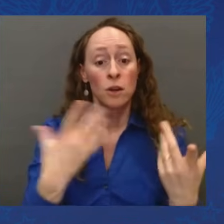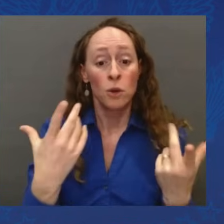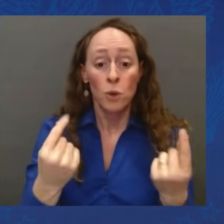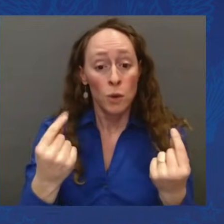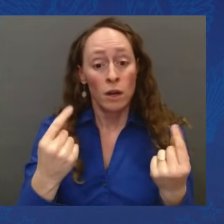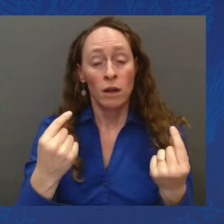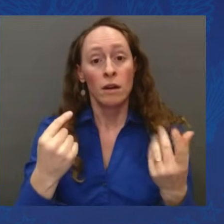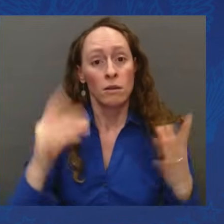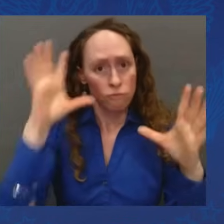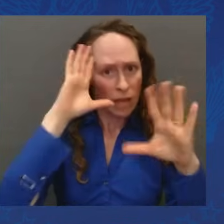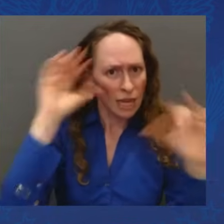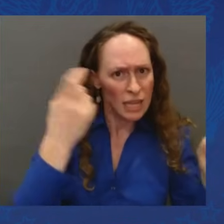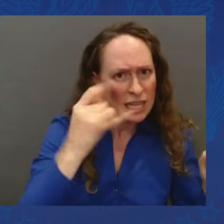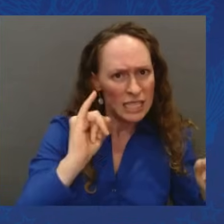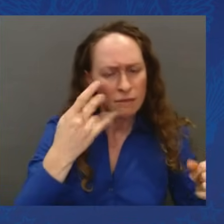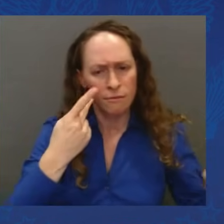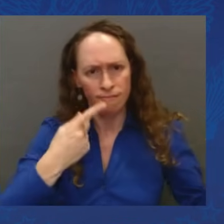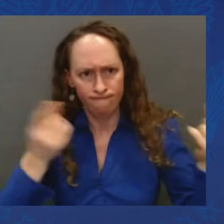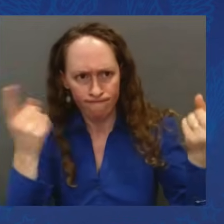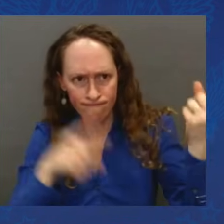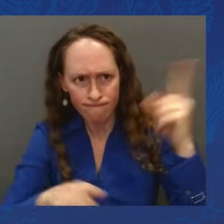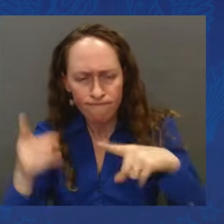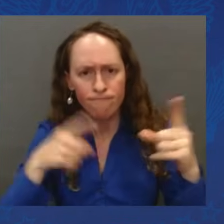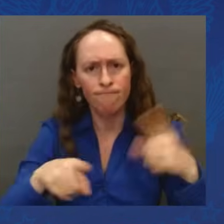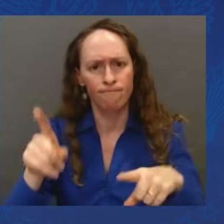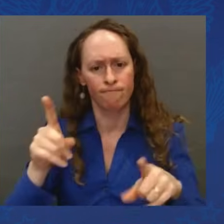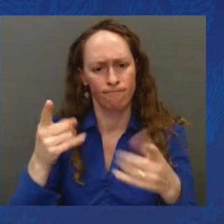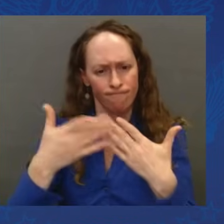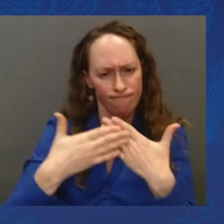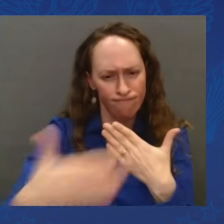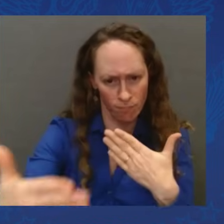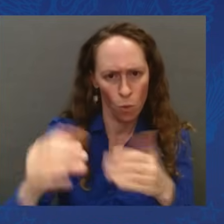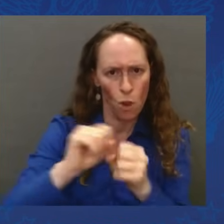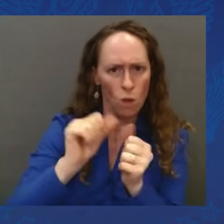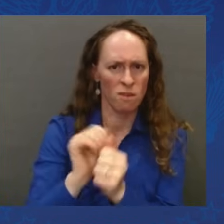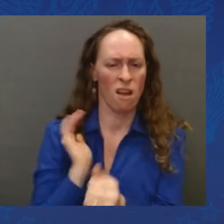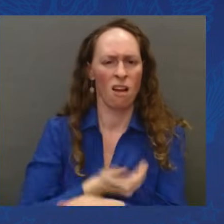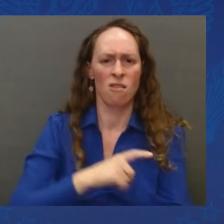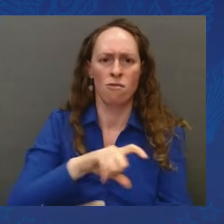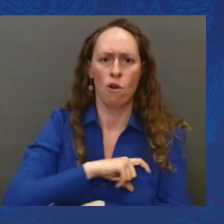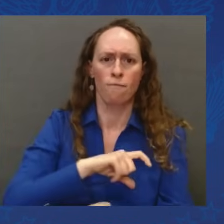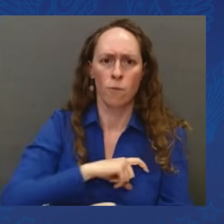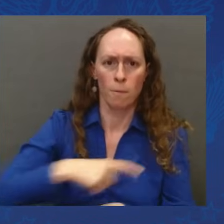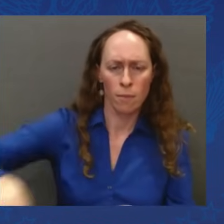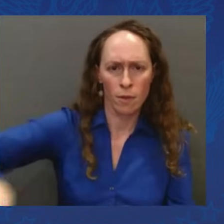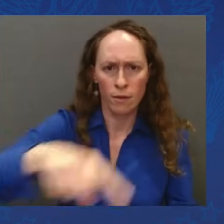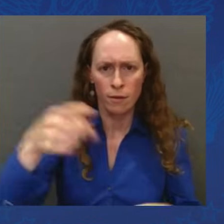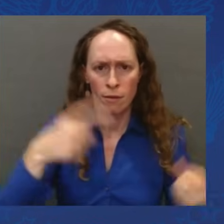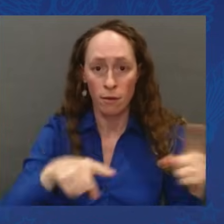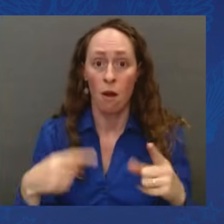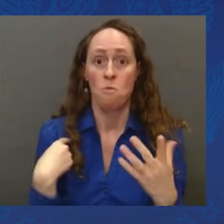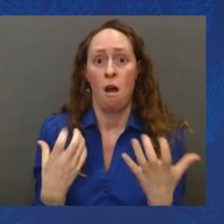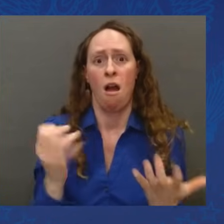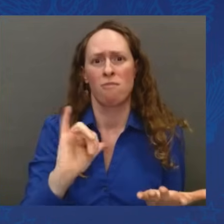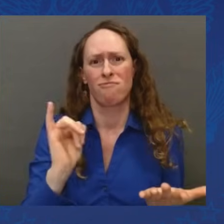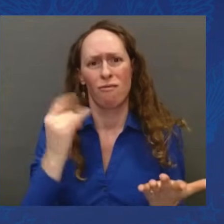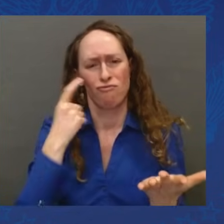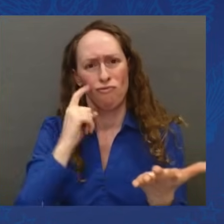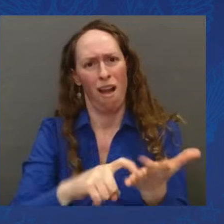congressional delegation to China, led by Leader Schumer, in October for supporting efforts --